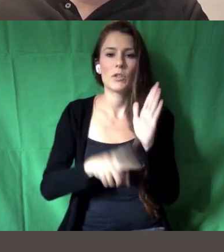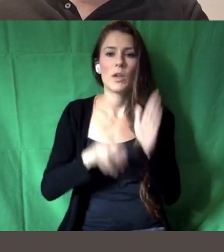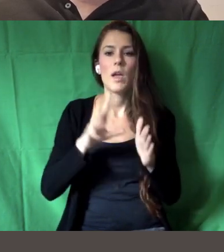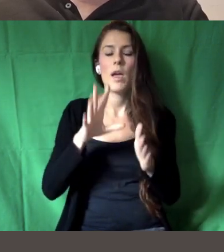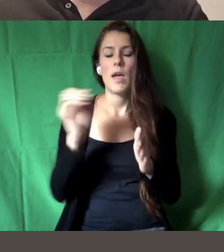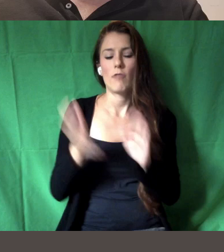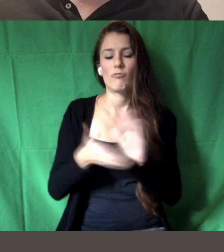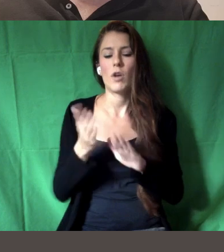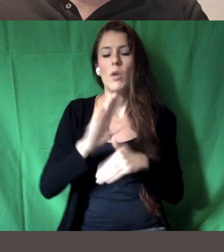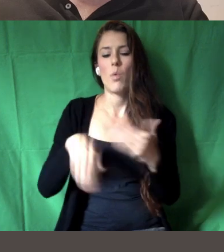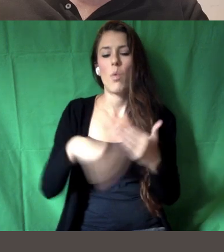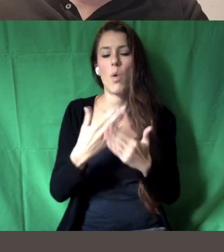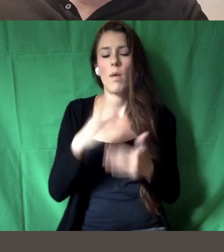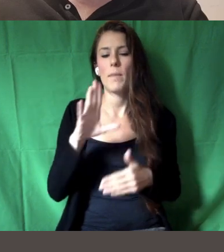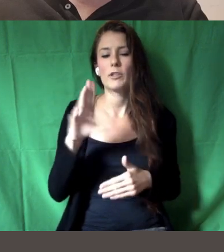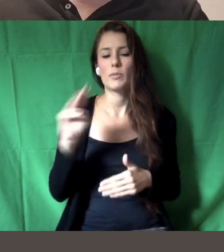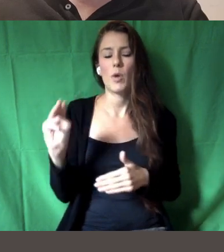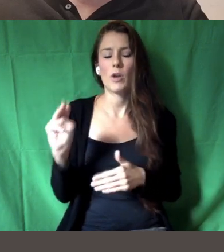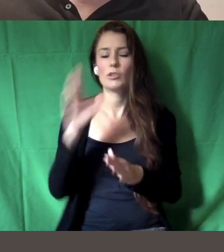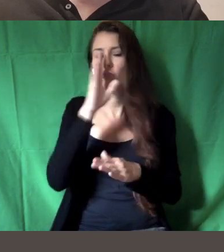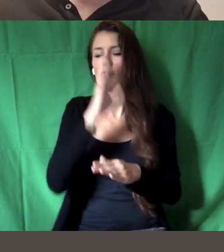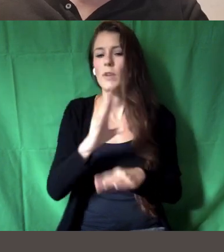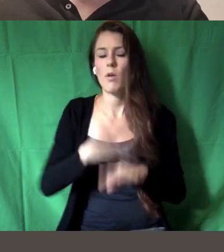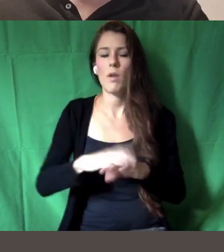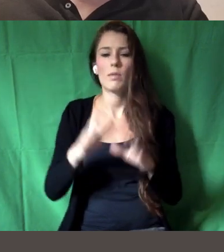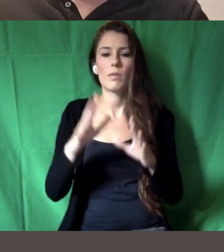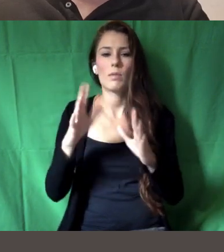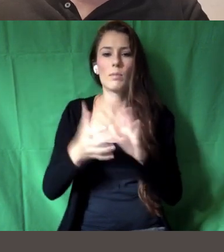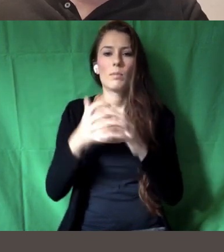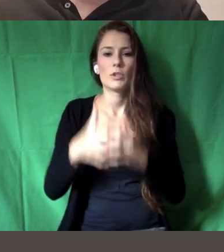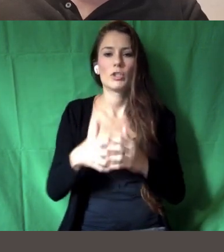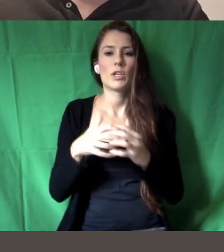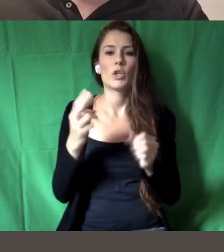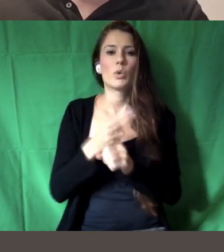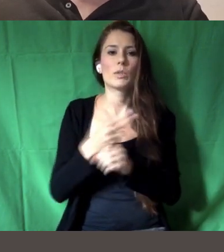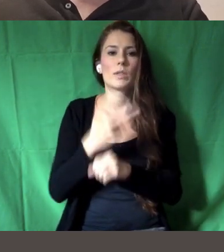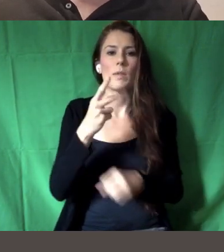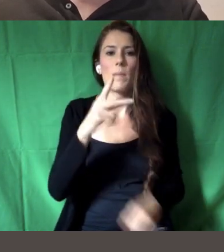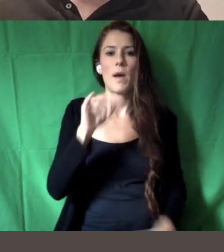all benchmarks directly on virtual machines using the pyenv tool.